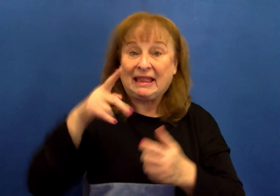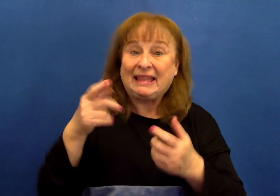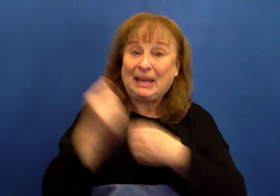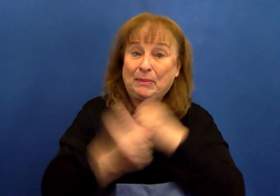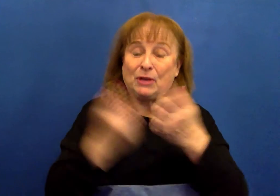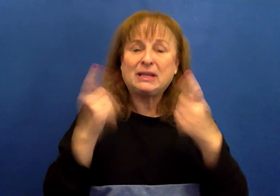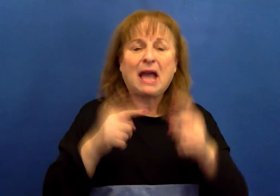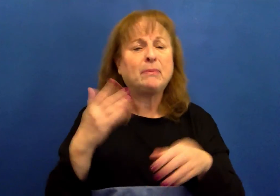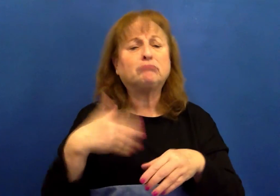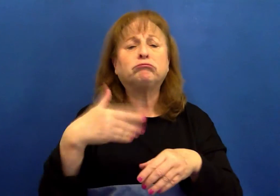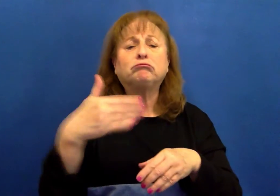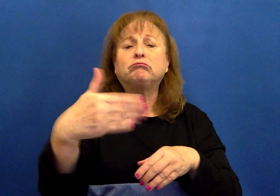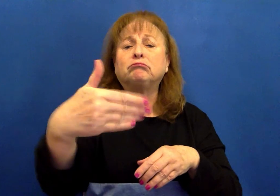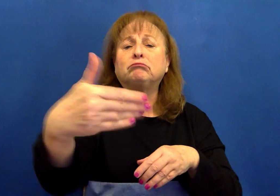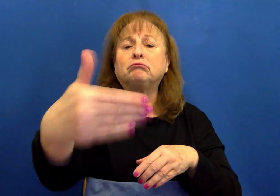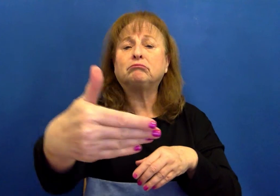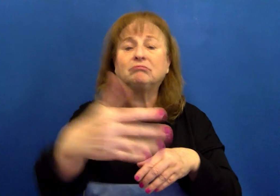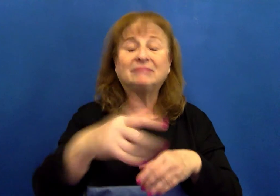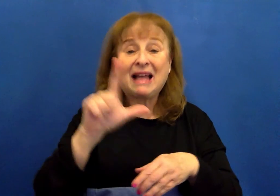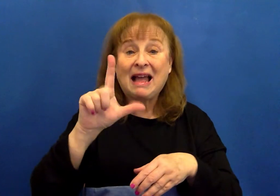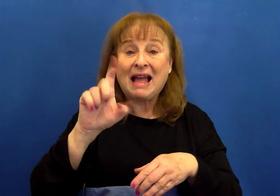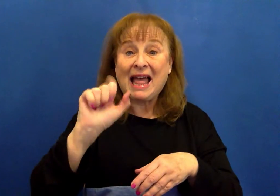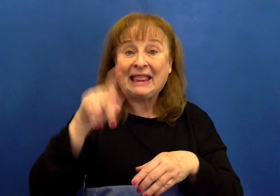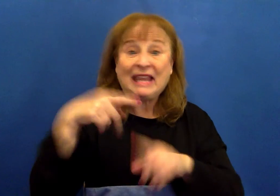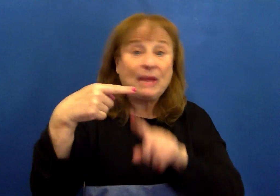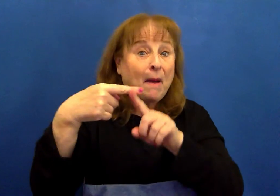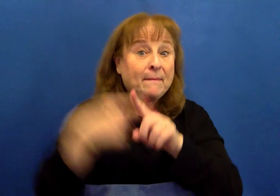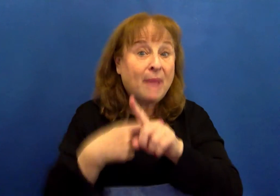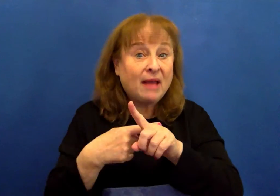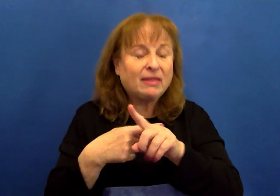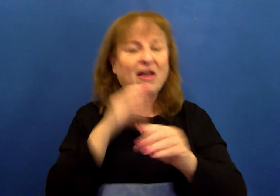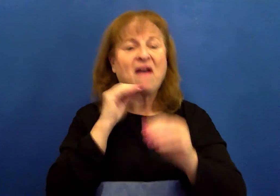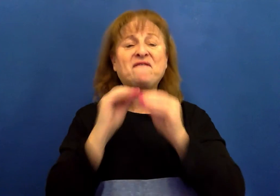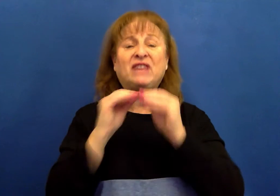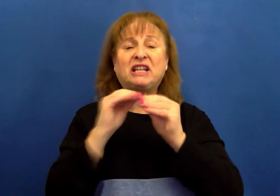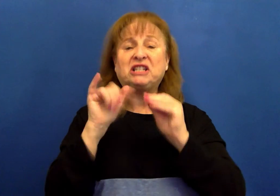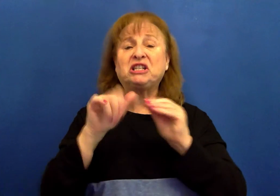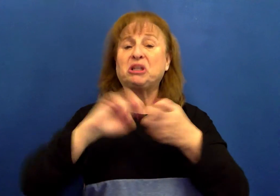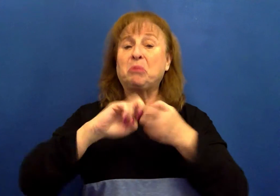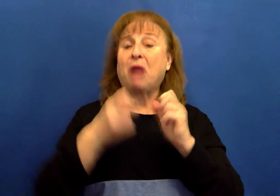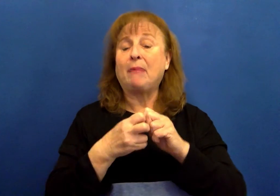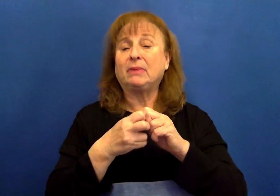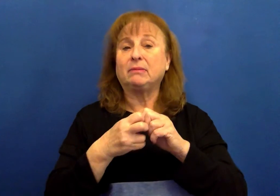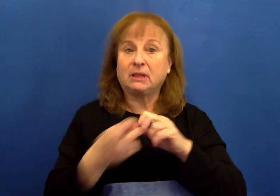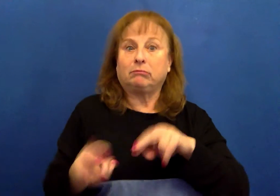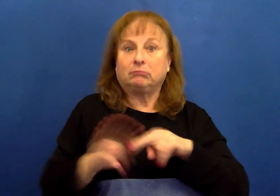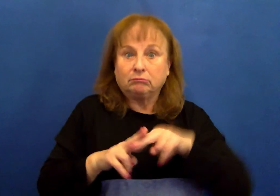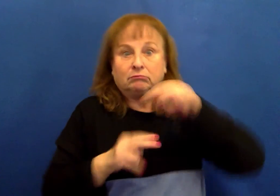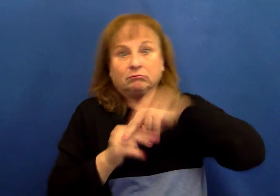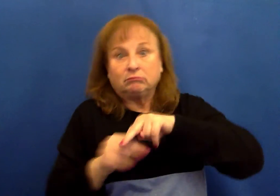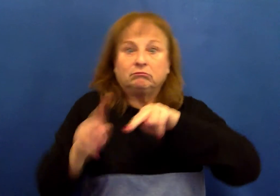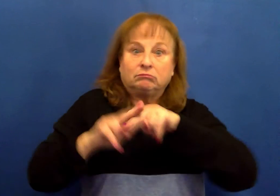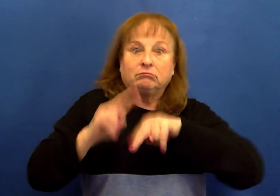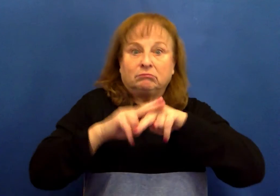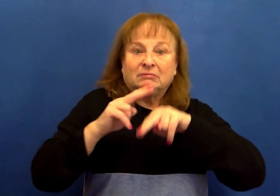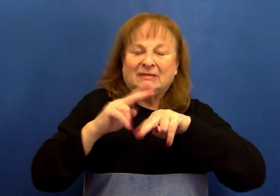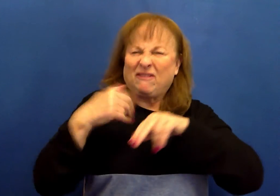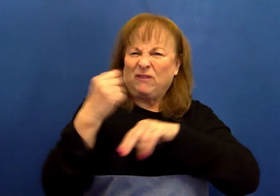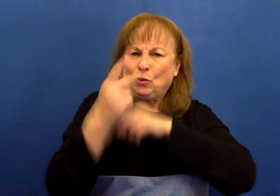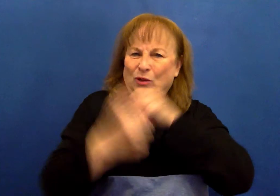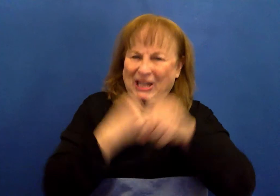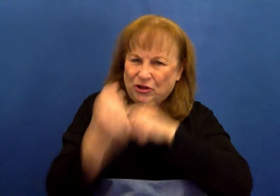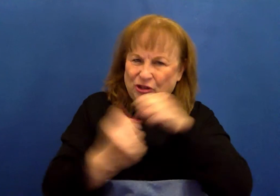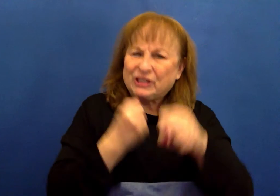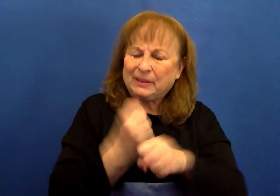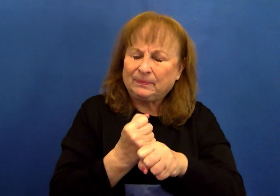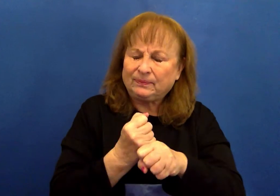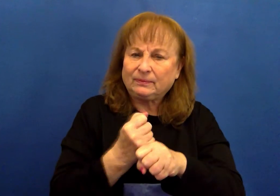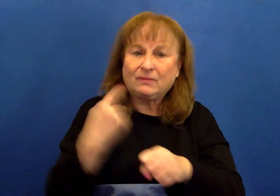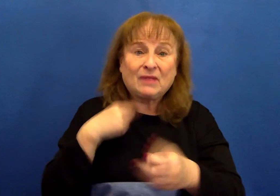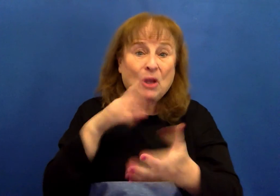regularly. The leap month fixes the problems that have piled up for a few years. We learn from this